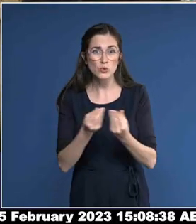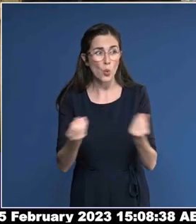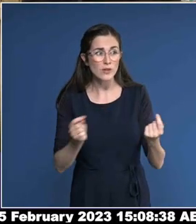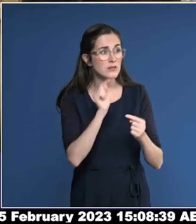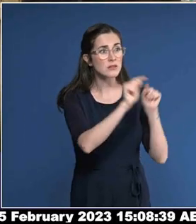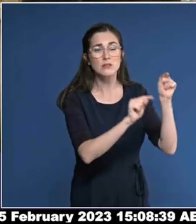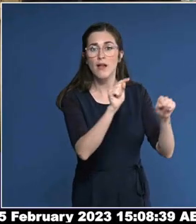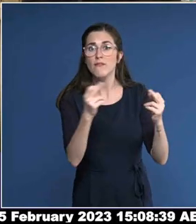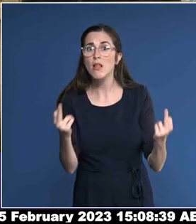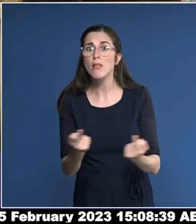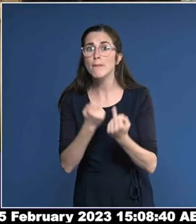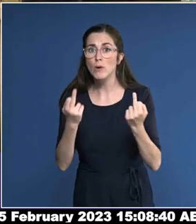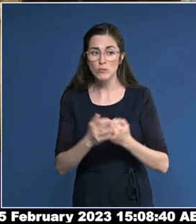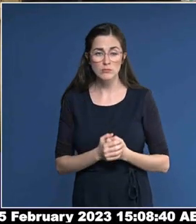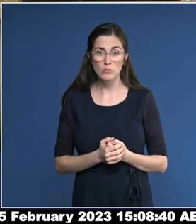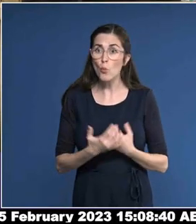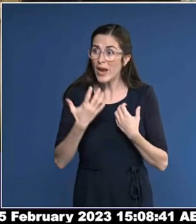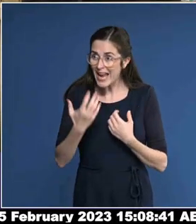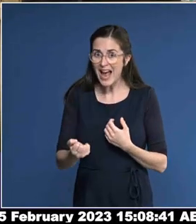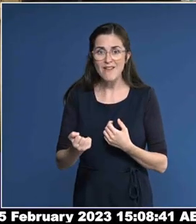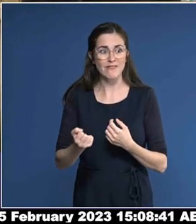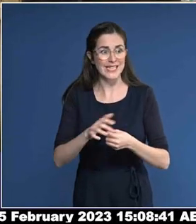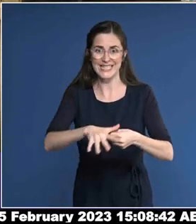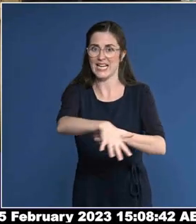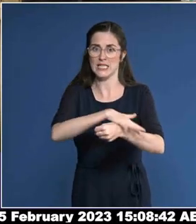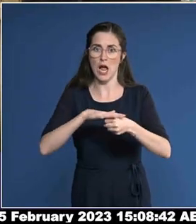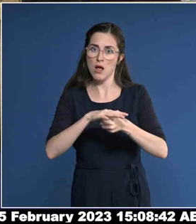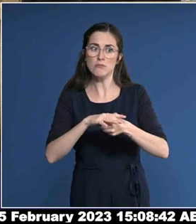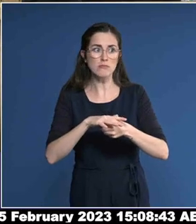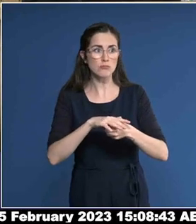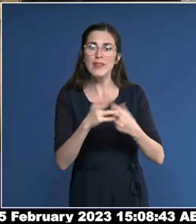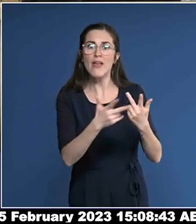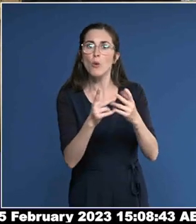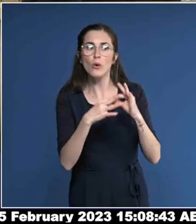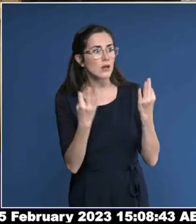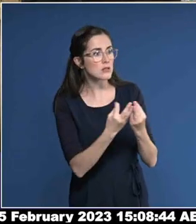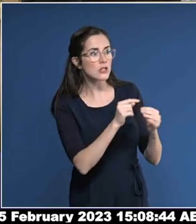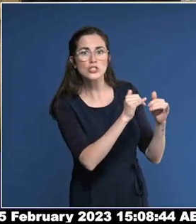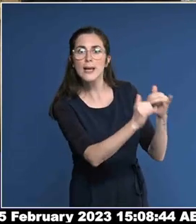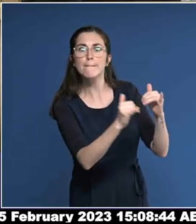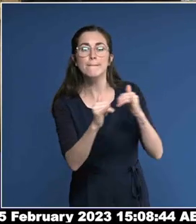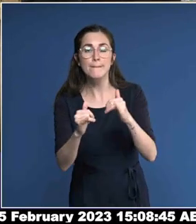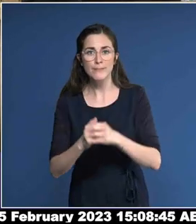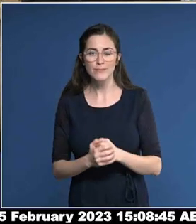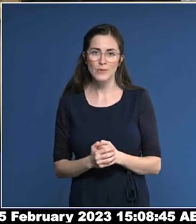And, you know, I think that the Commission - I mean, we've had a lot to do with the Commission, as you would expect, over the last year or so.